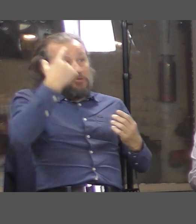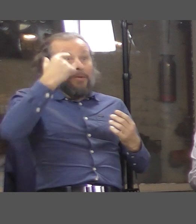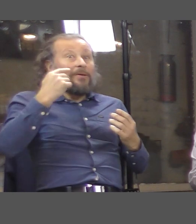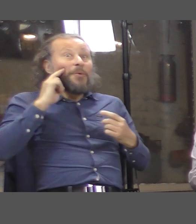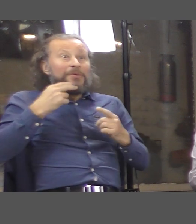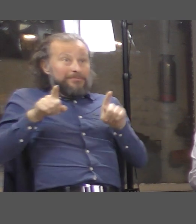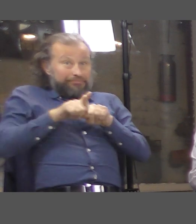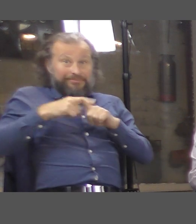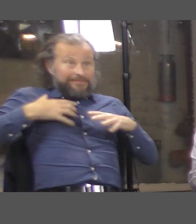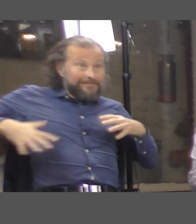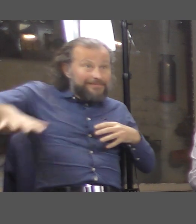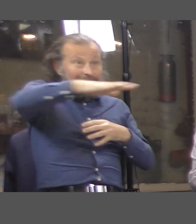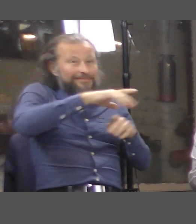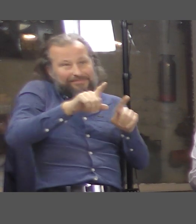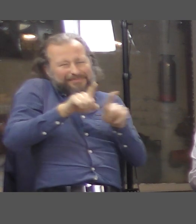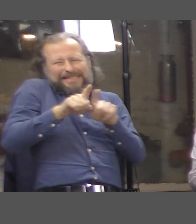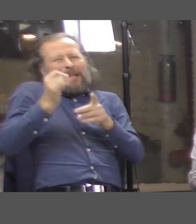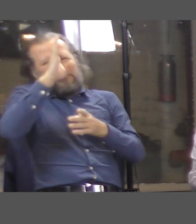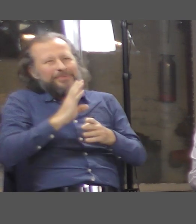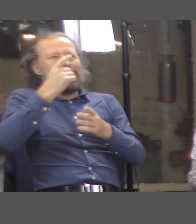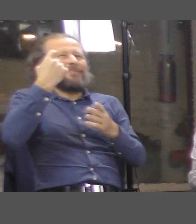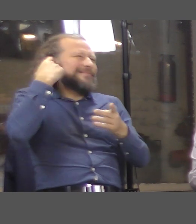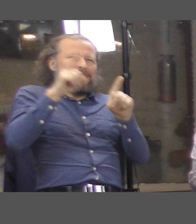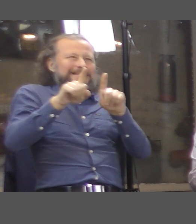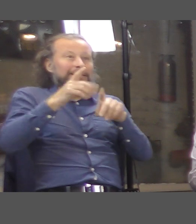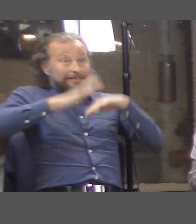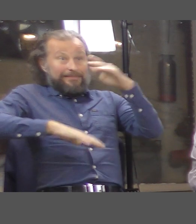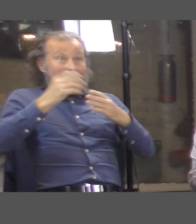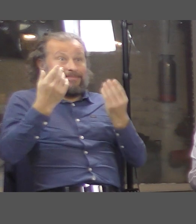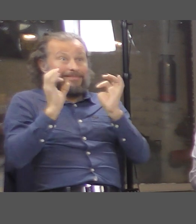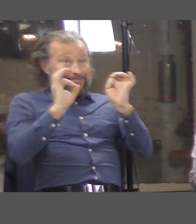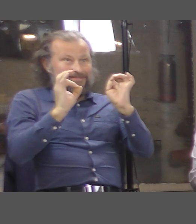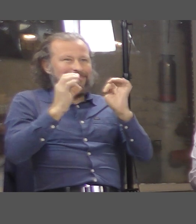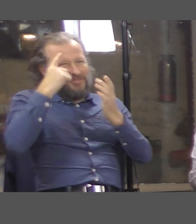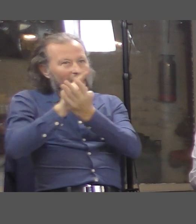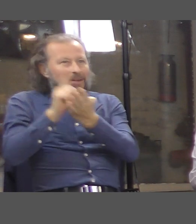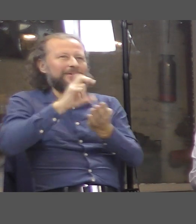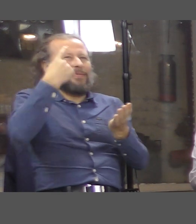In the society hard of hearing and hearing -